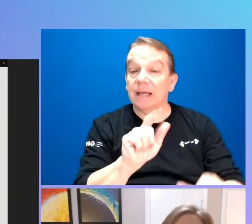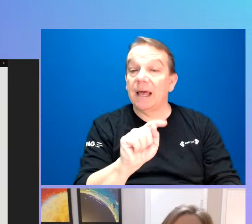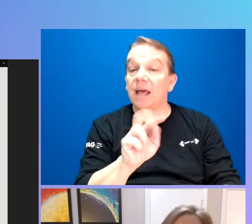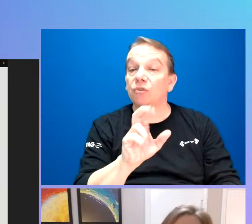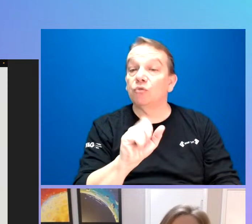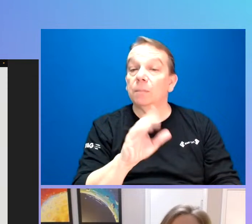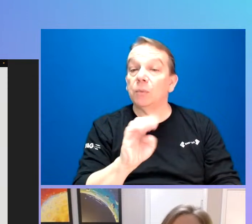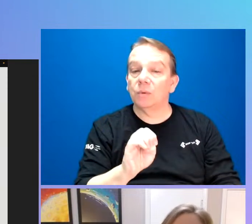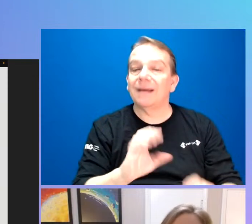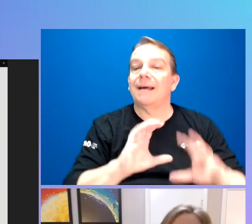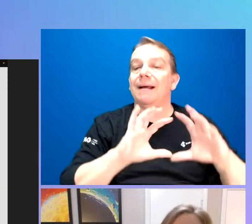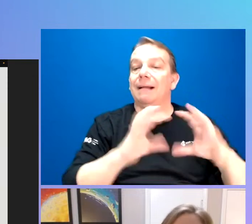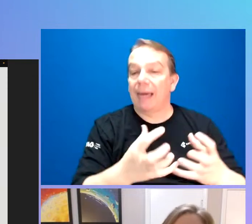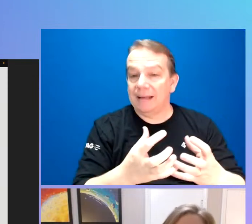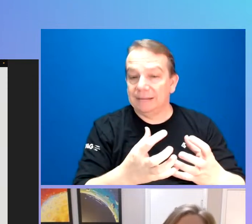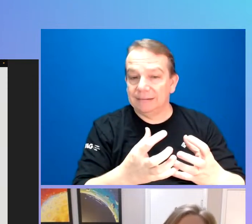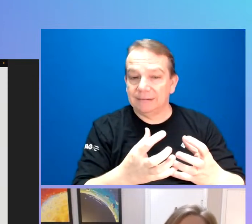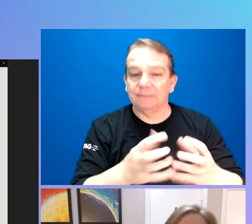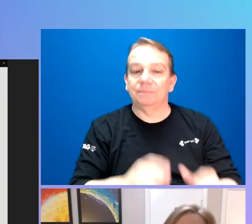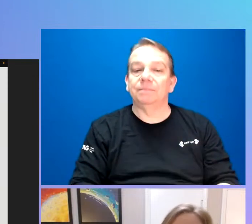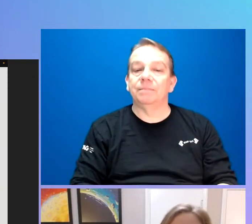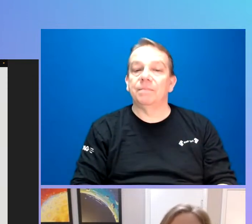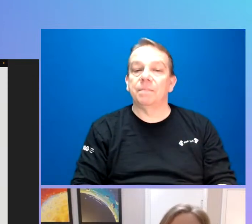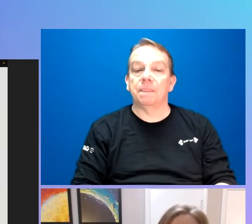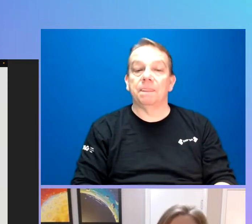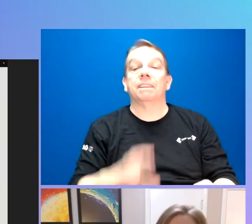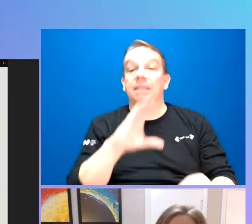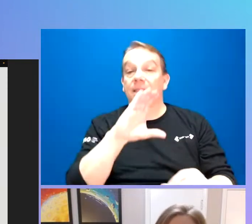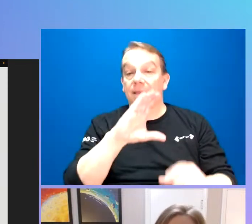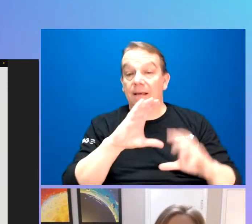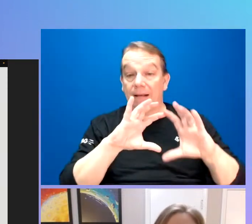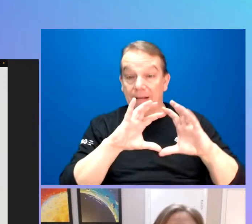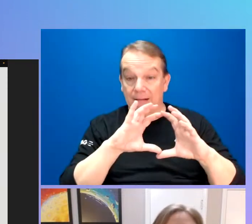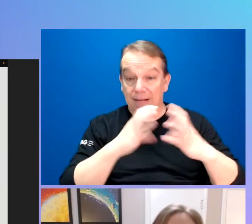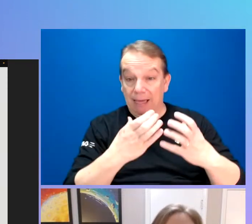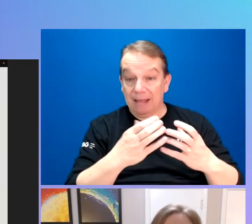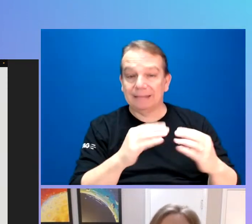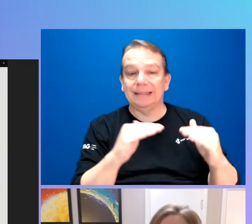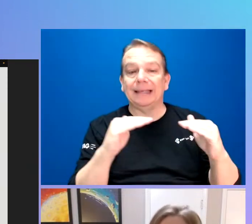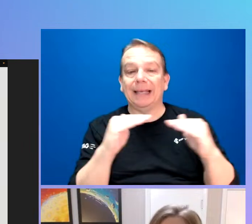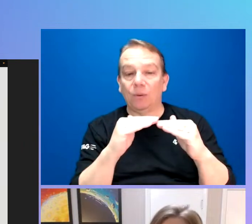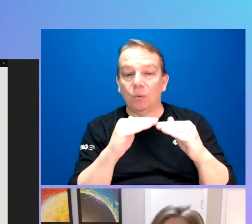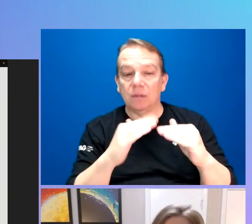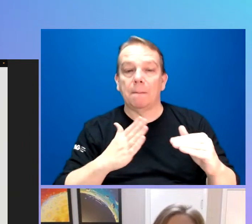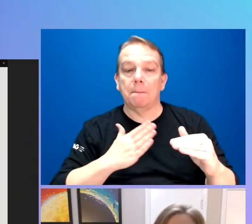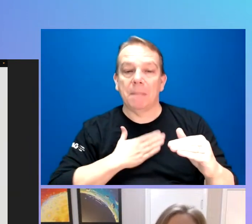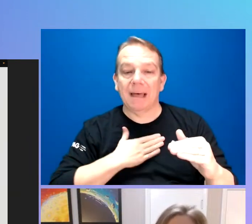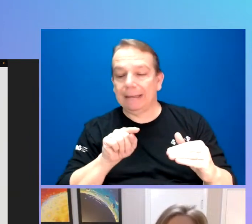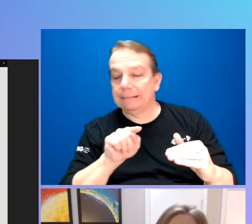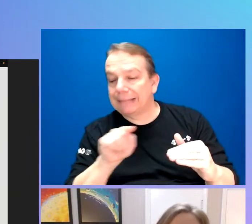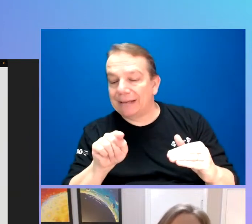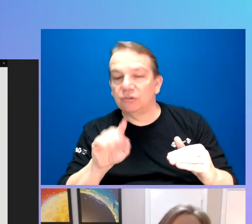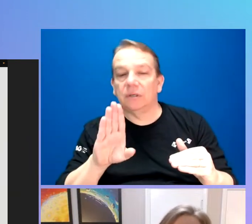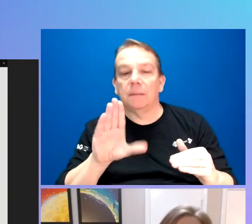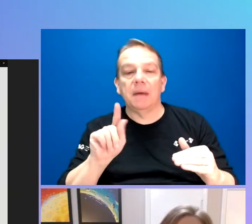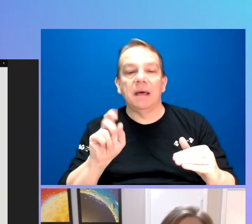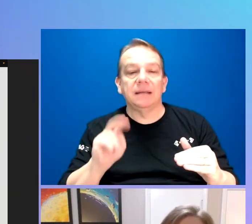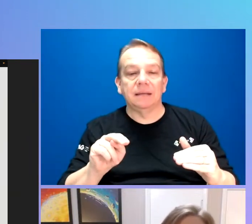and it's written as class equals . My dash button. And that's my